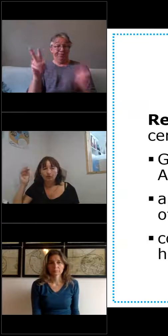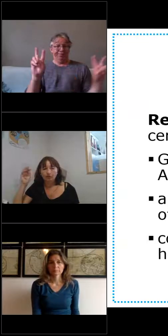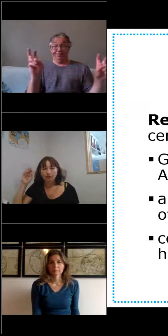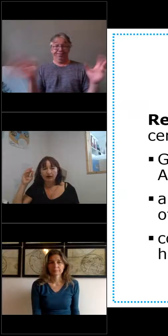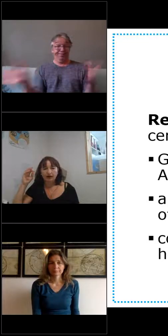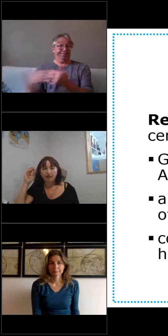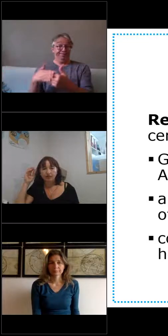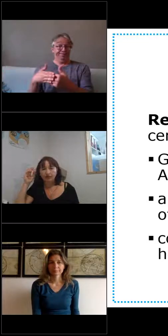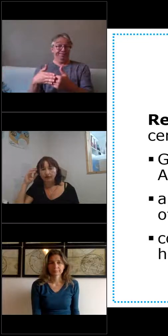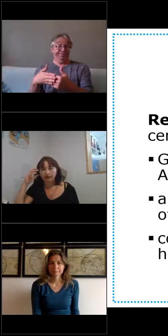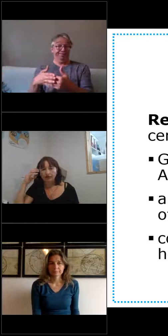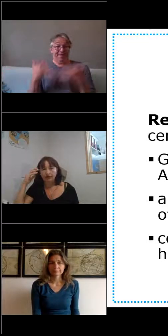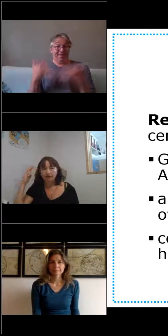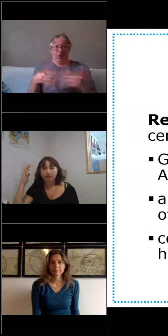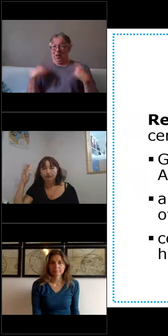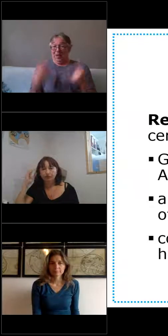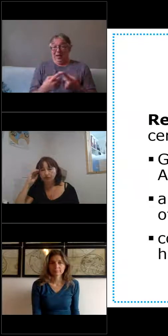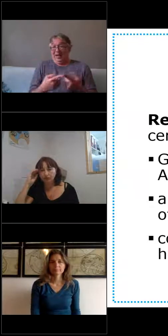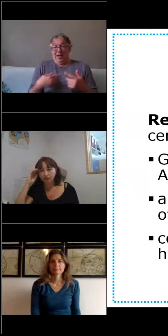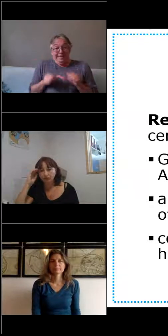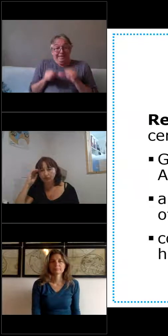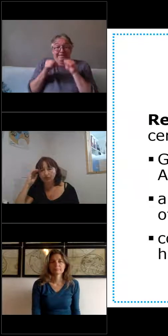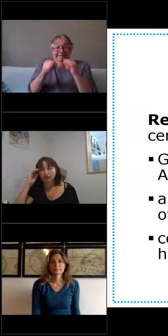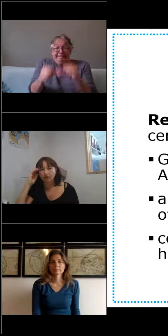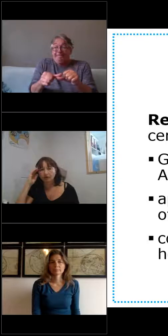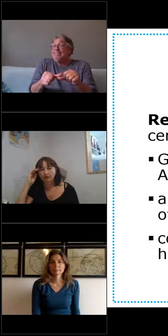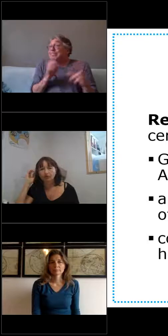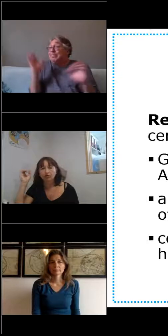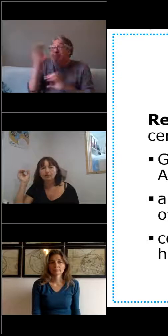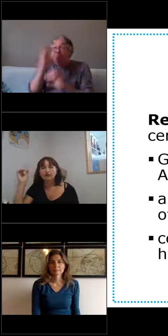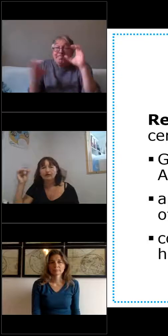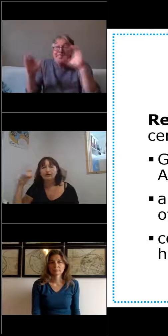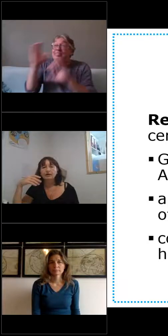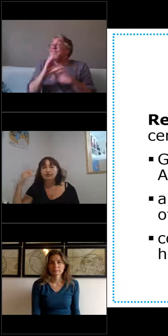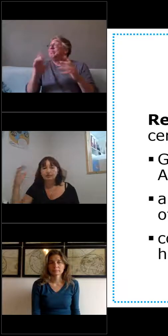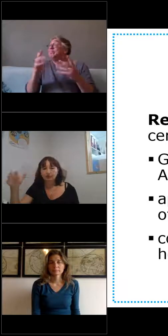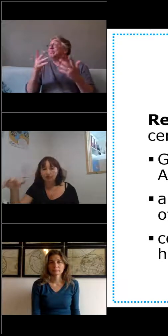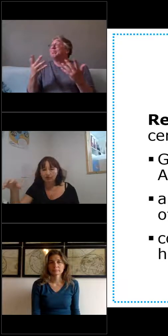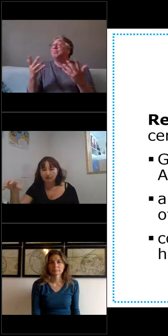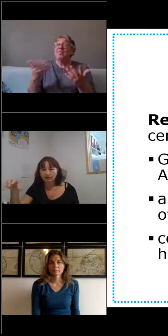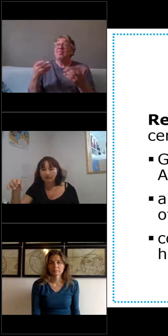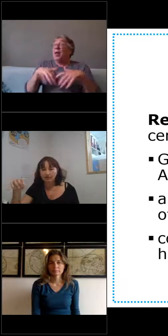We apply for the cost coverage of special needs.